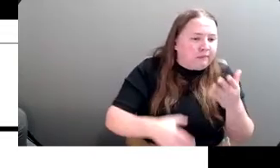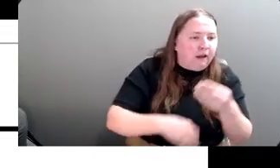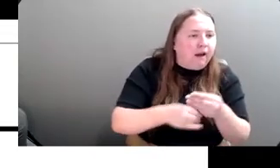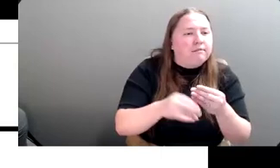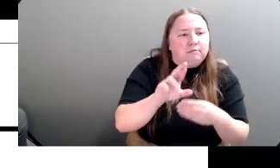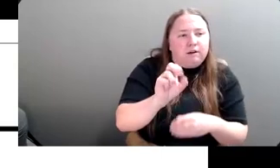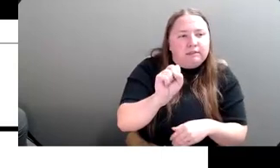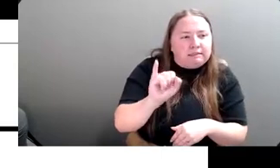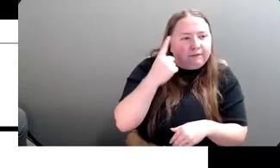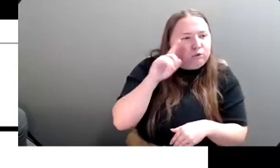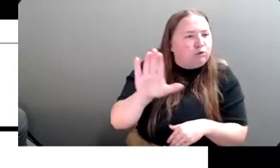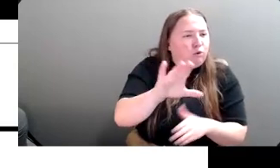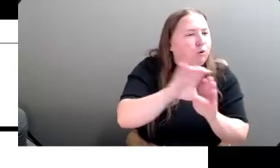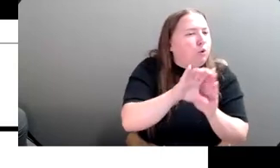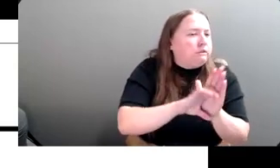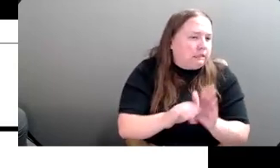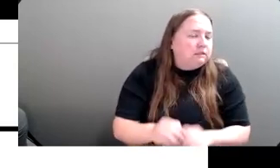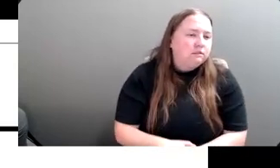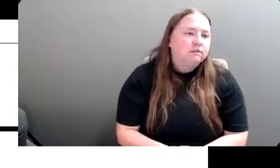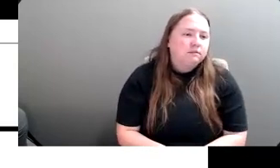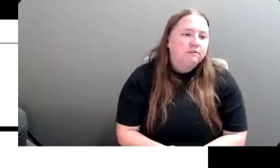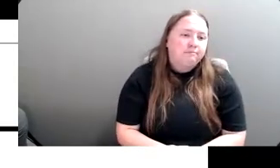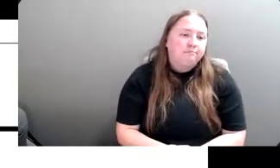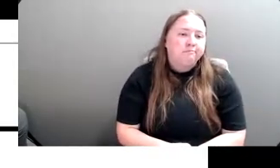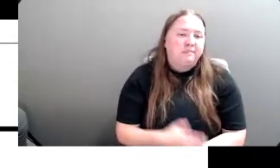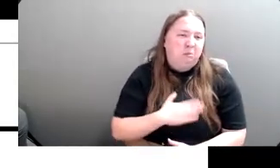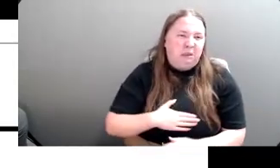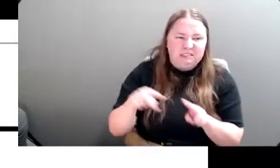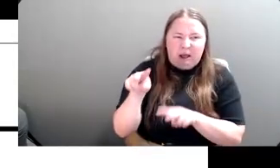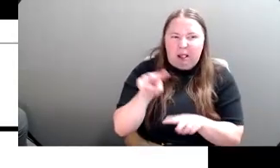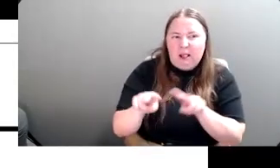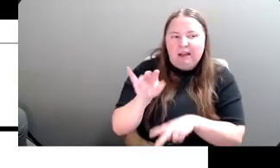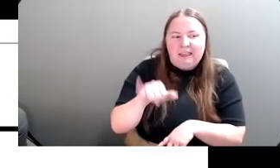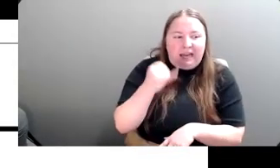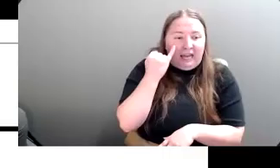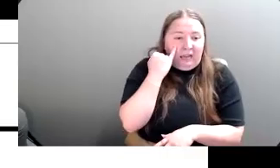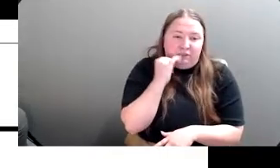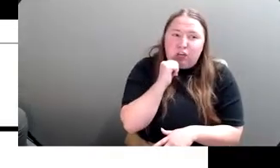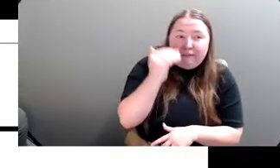And so, please take a look at that if you are not familiar with it.